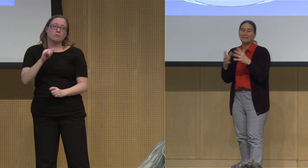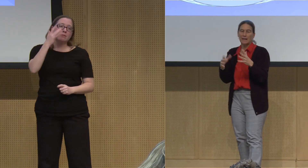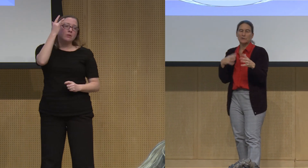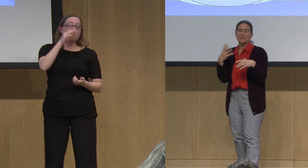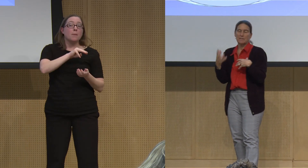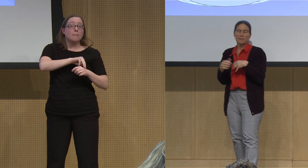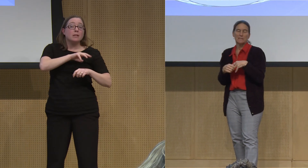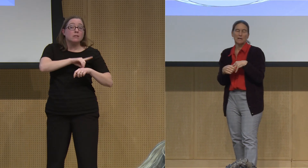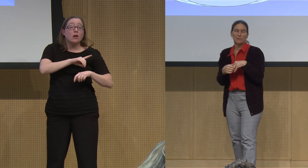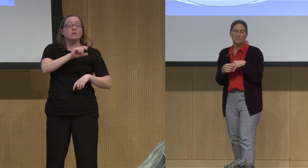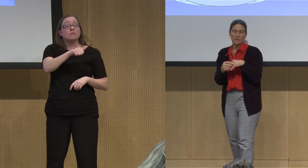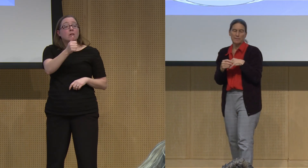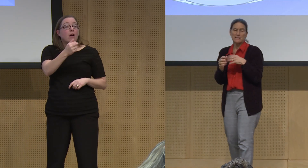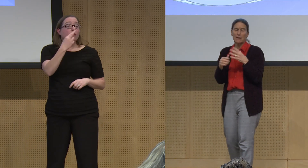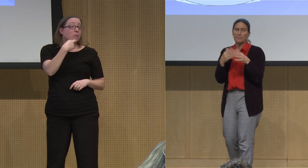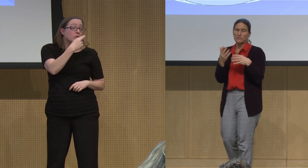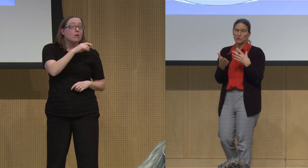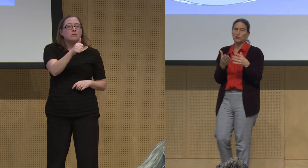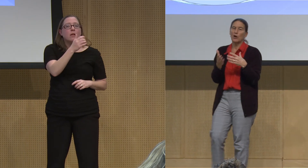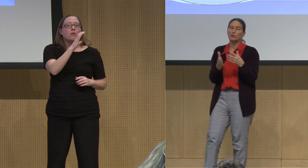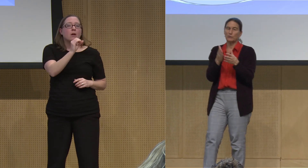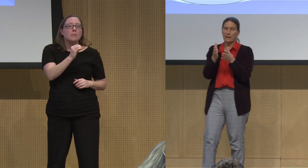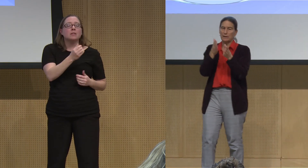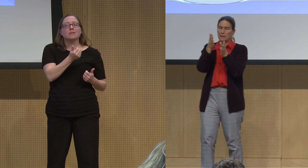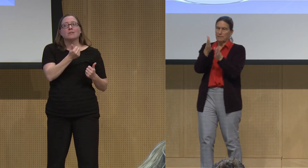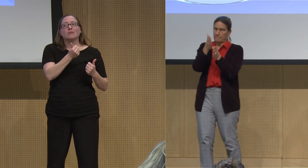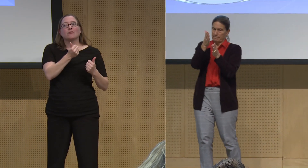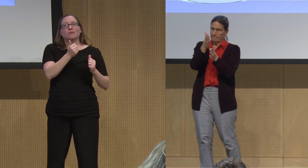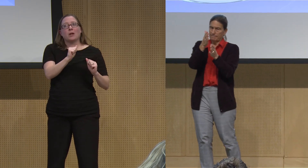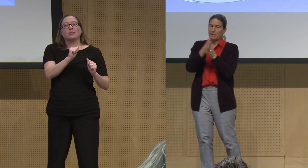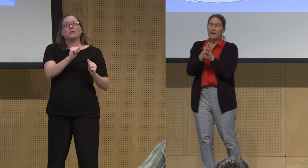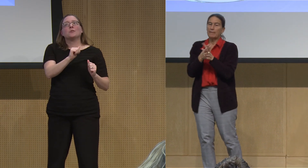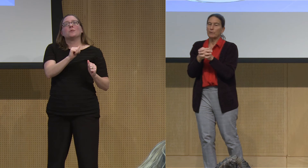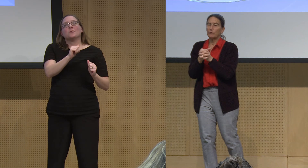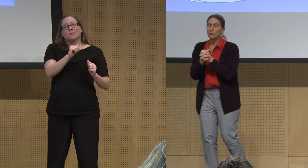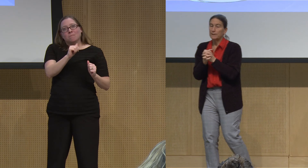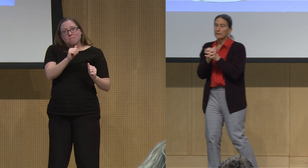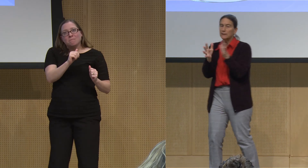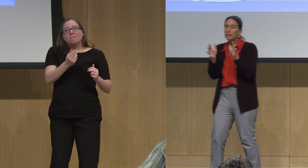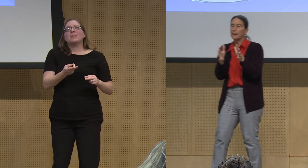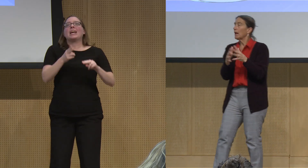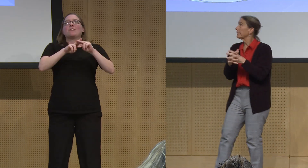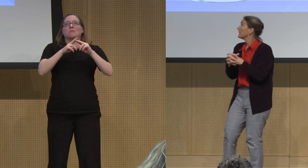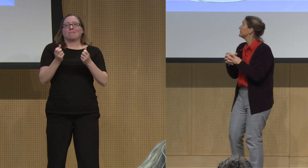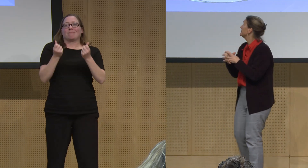AND SOME OF THESE COMPANIES ARE STARTING TO TRY TO MAYBE HAVE THEIR FOOD BE A LITTLE BIT HEALTHIER.